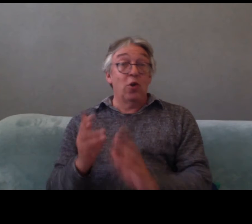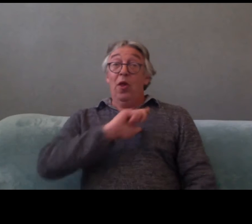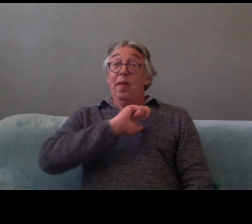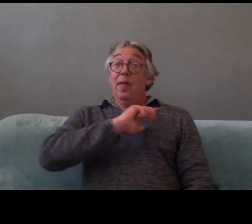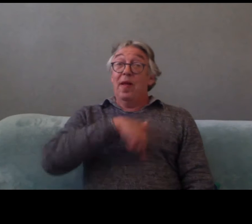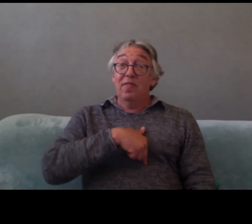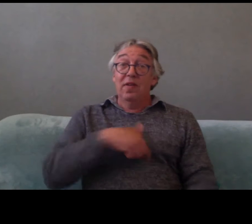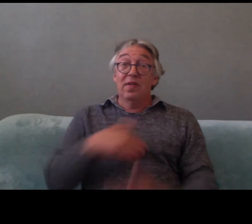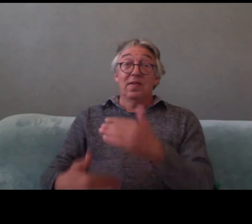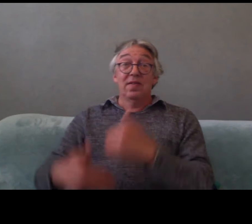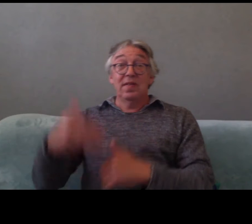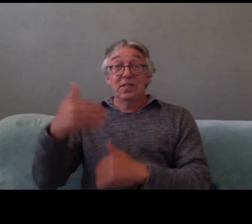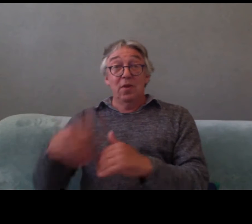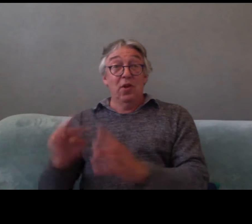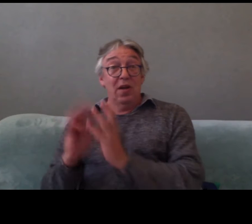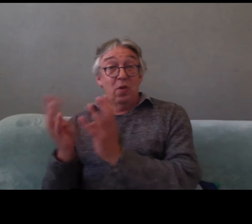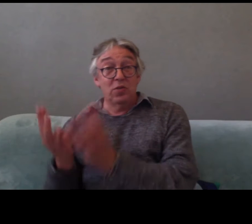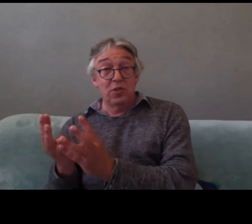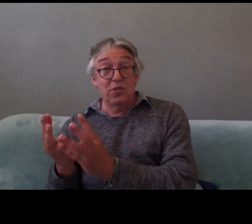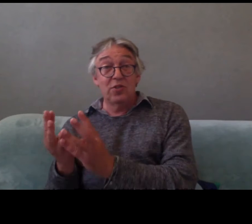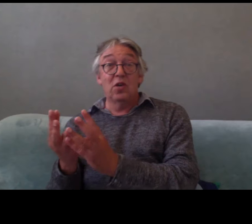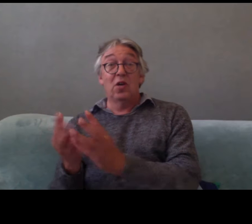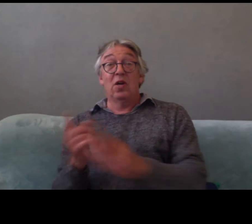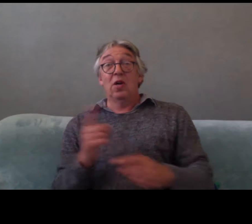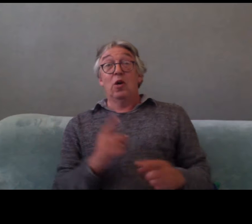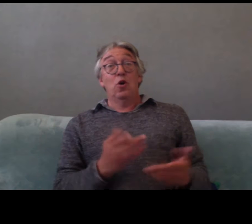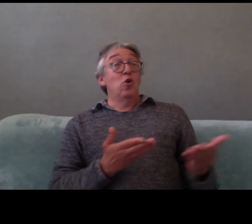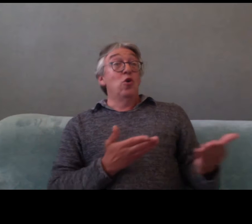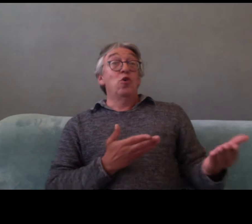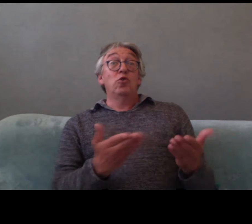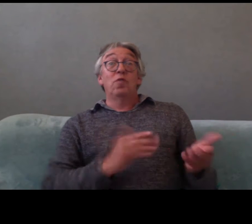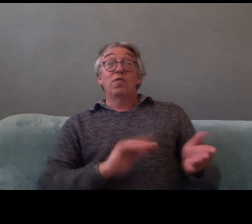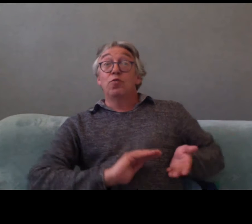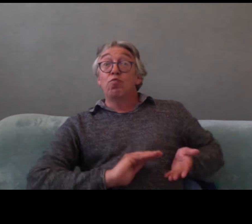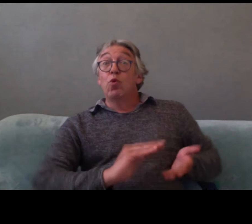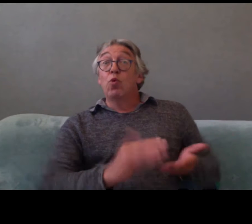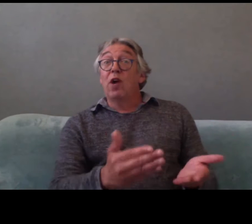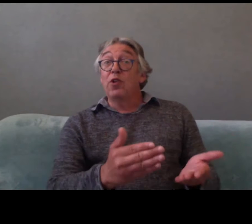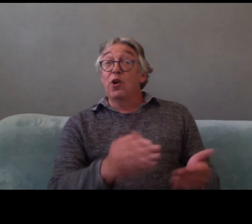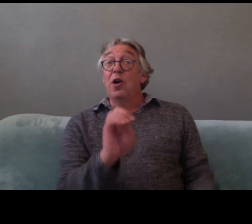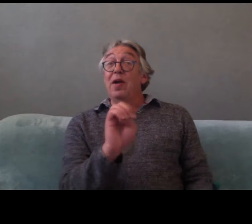Service providers also know very well, Luk represents them here today,